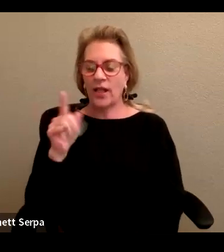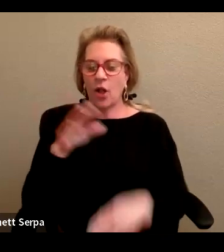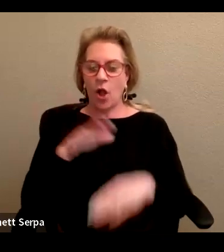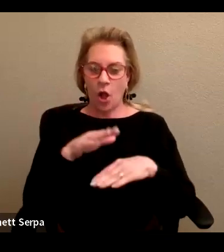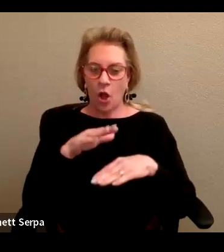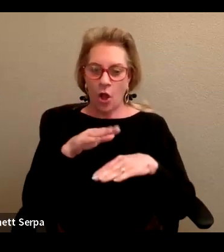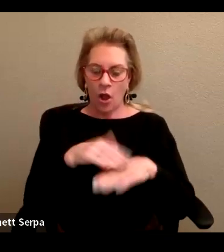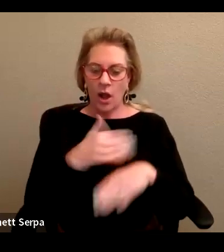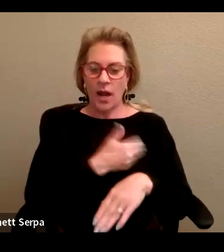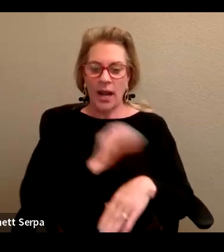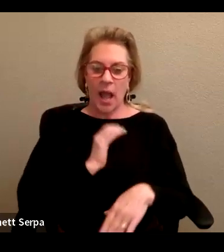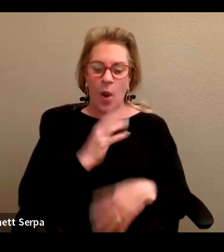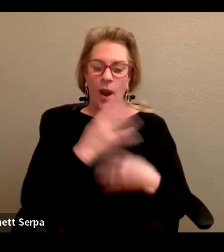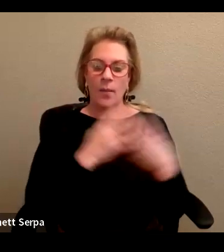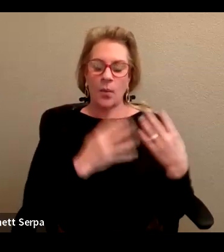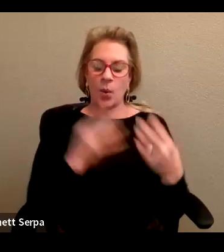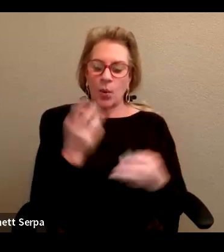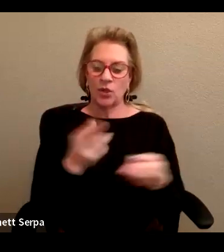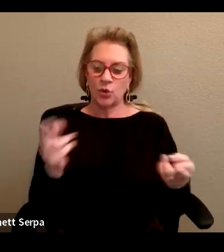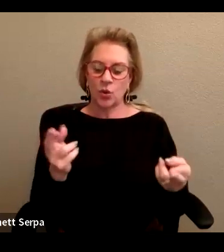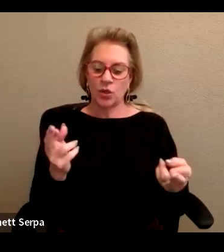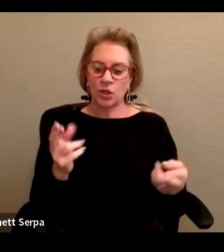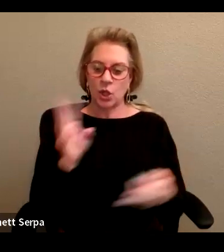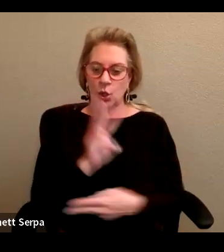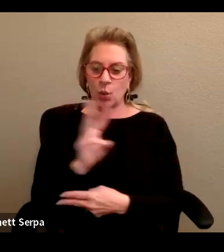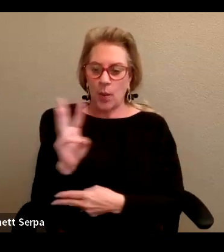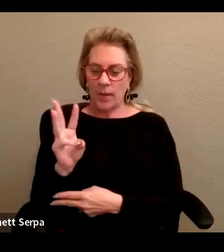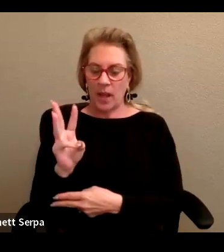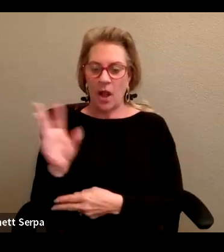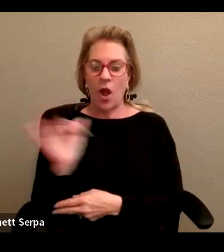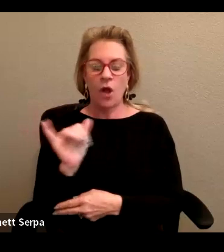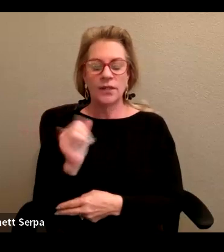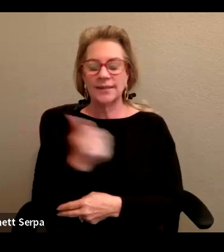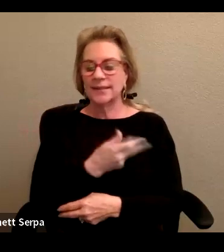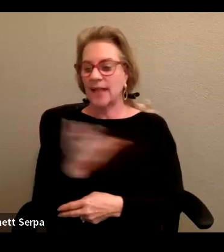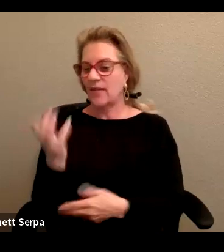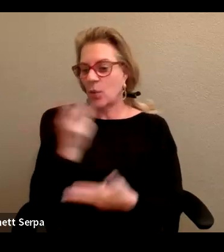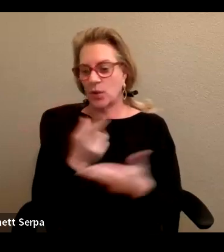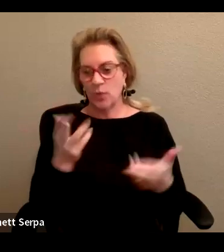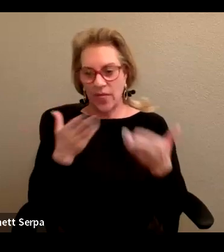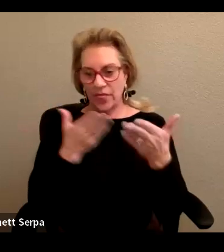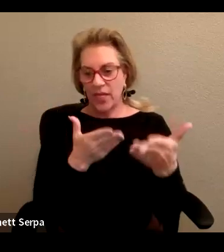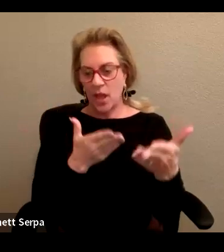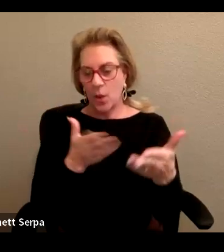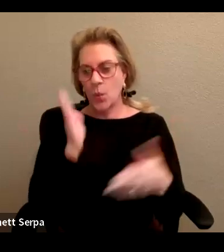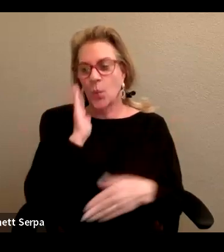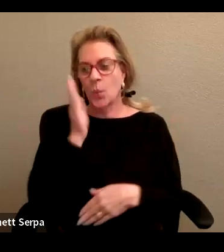immigrant resources web page um there are a number of resources there you will you know this is timec